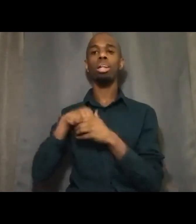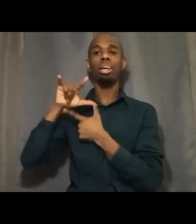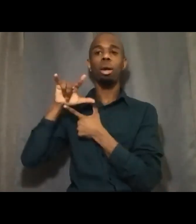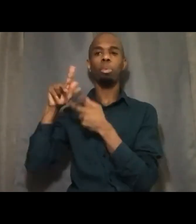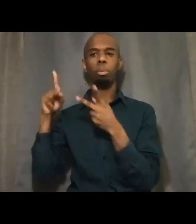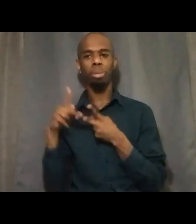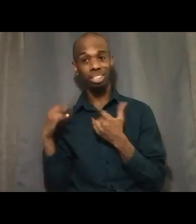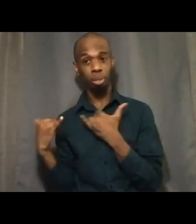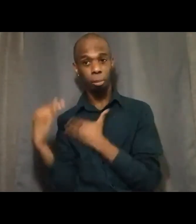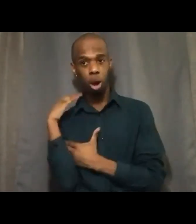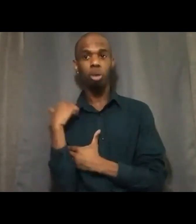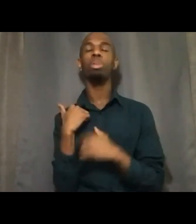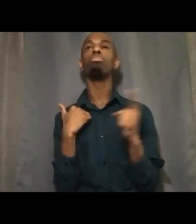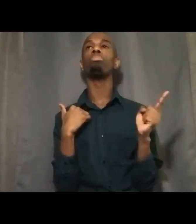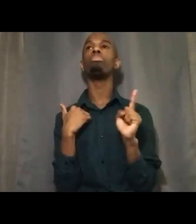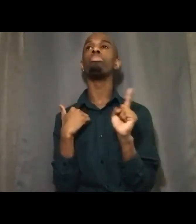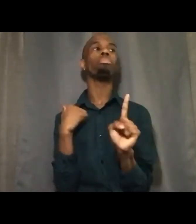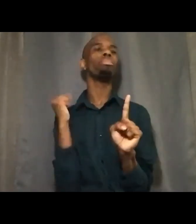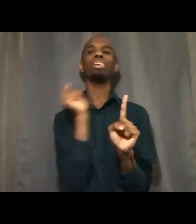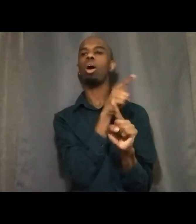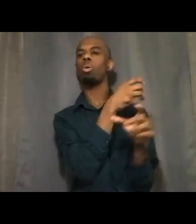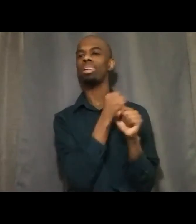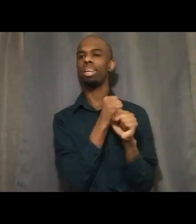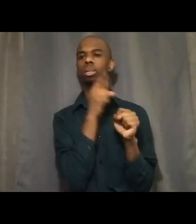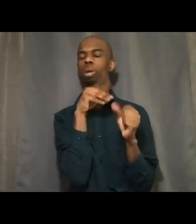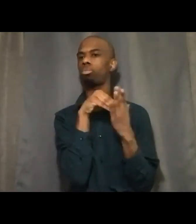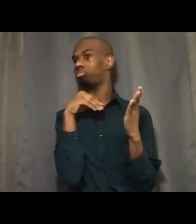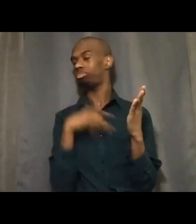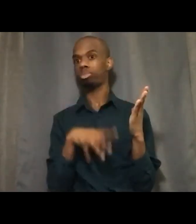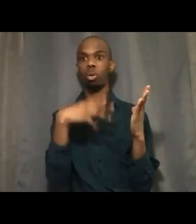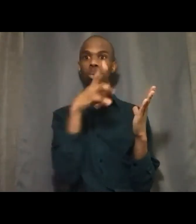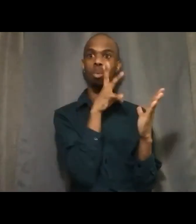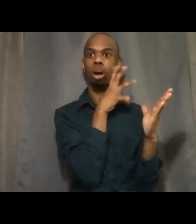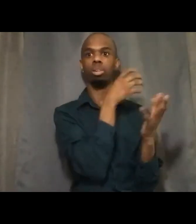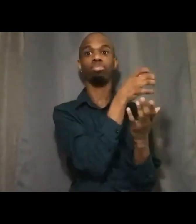one of those expensive little airport stores and looked behind me.